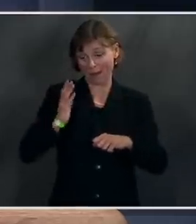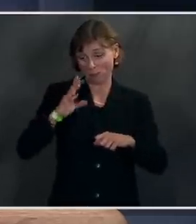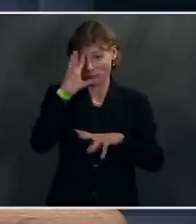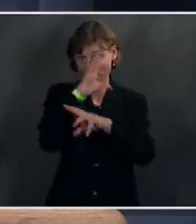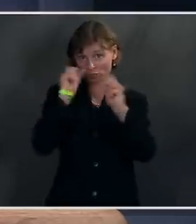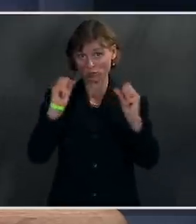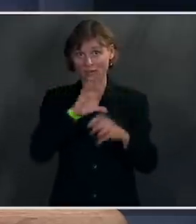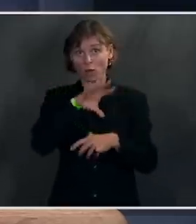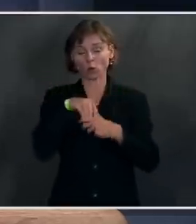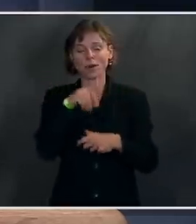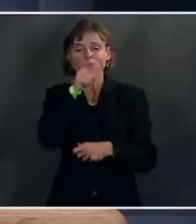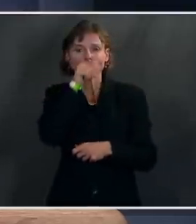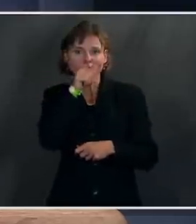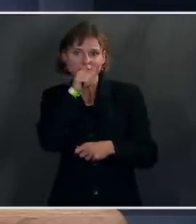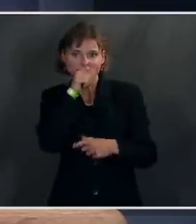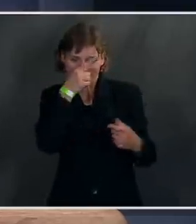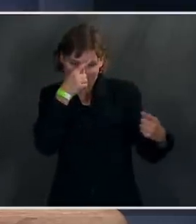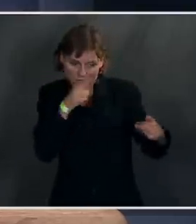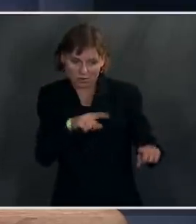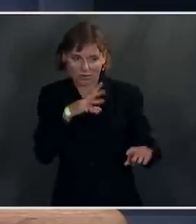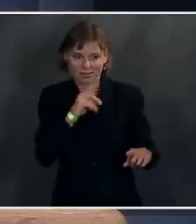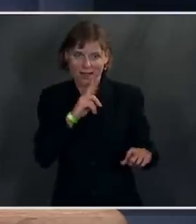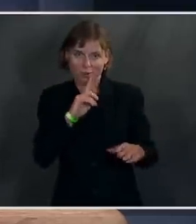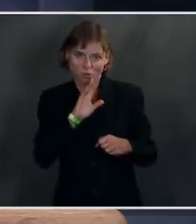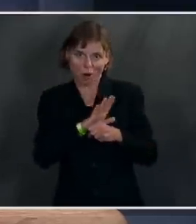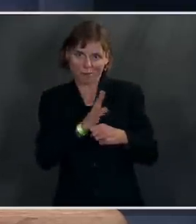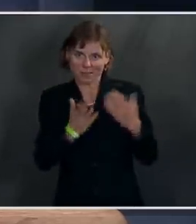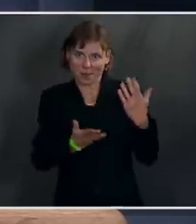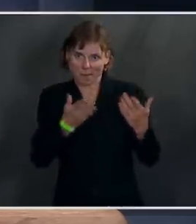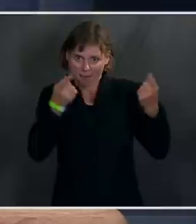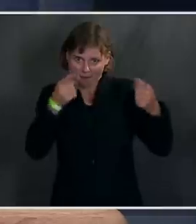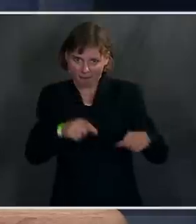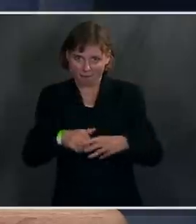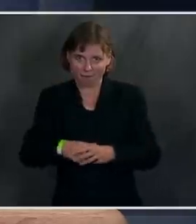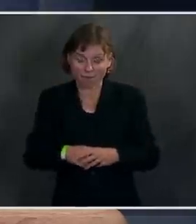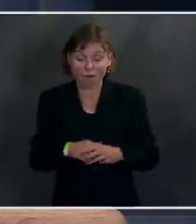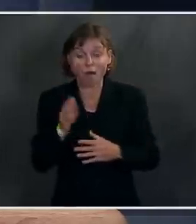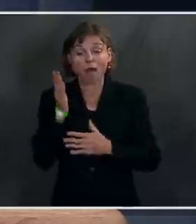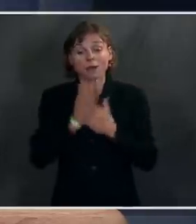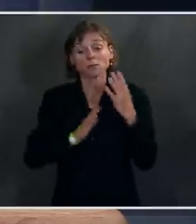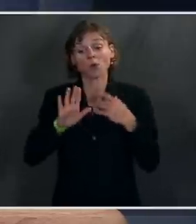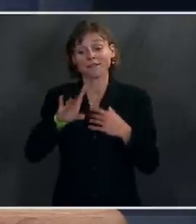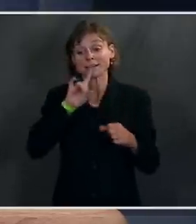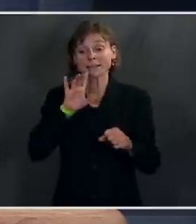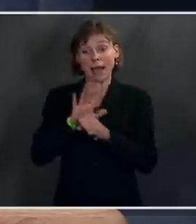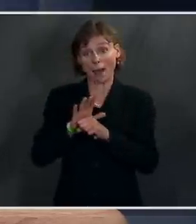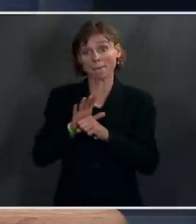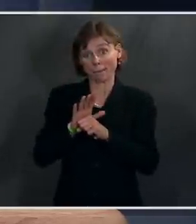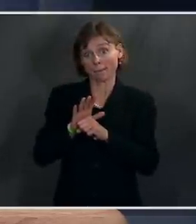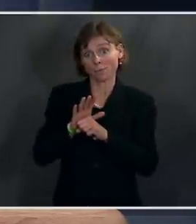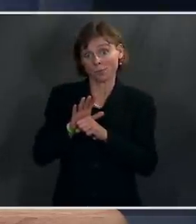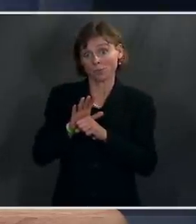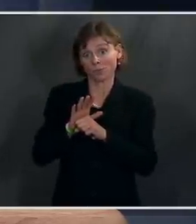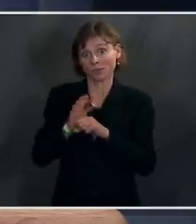and assurances that may have been made. As part of his campaign commitment, we are conducting an immediate review.